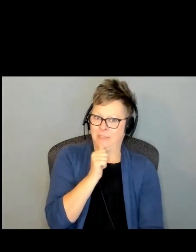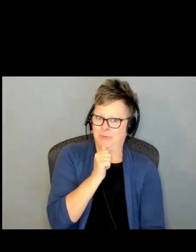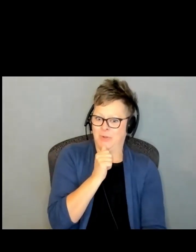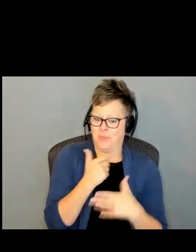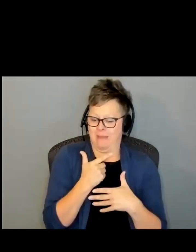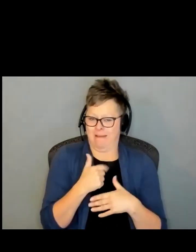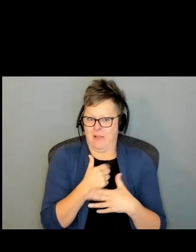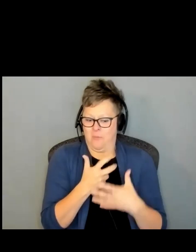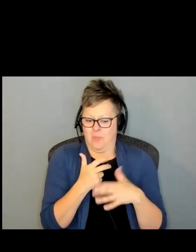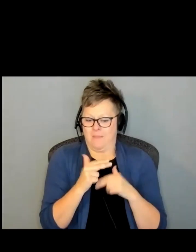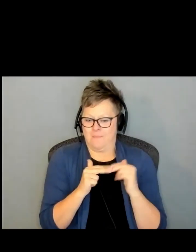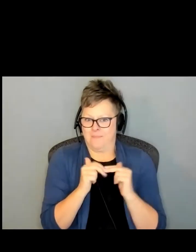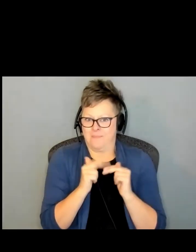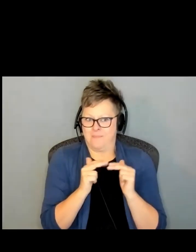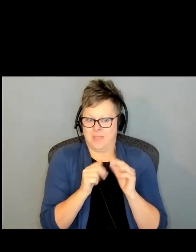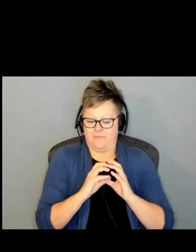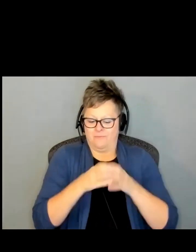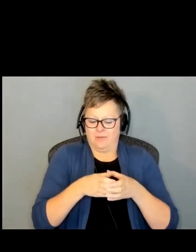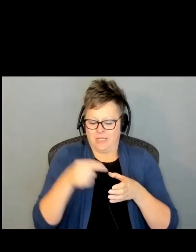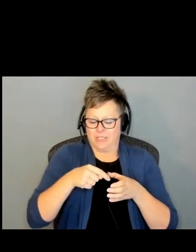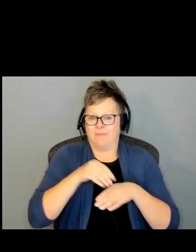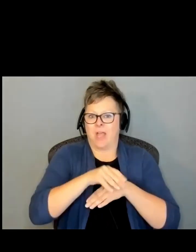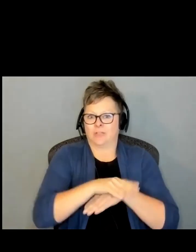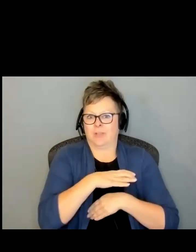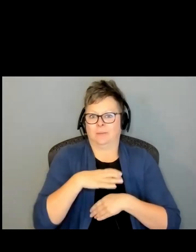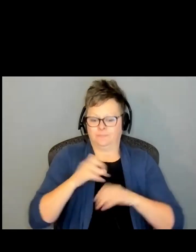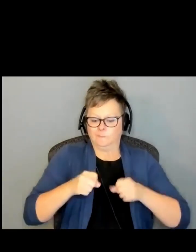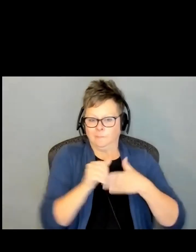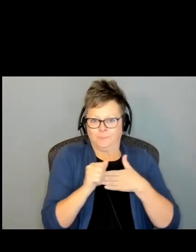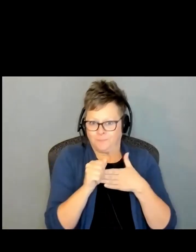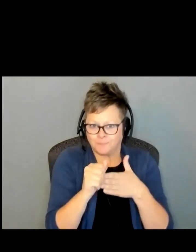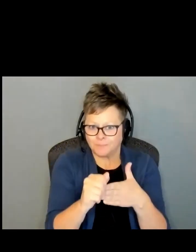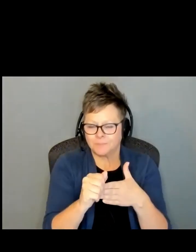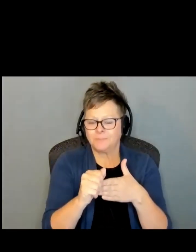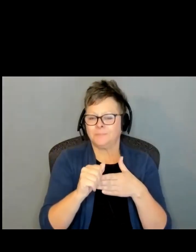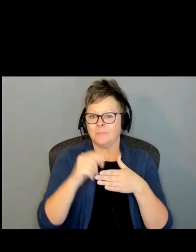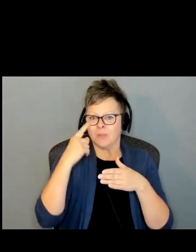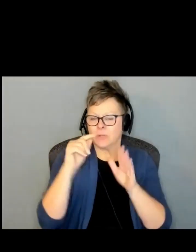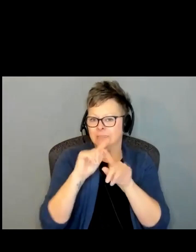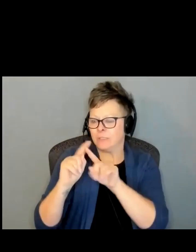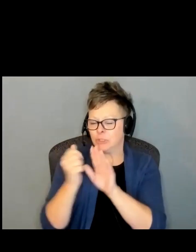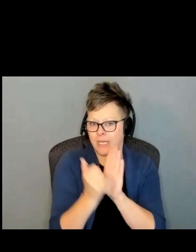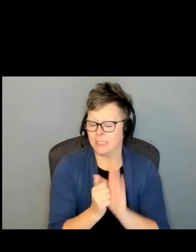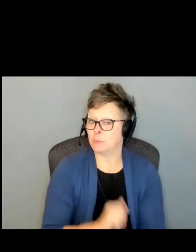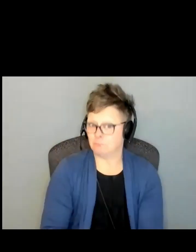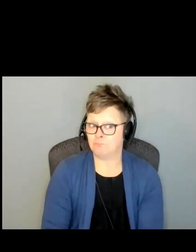of an advisory committees that can direct our own Institute’s research agenda.